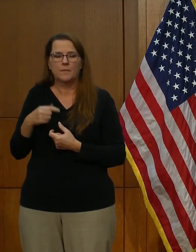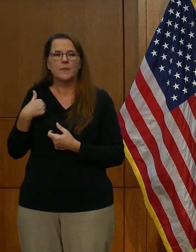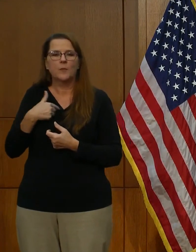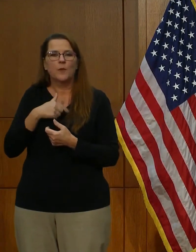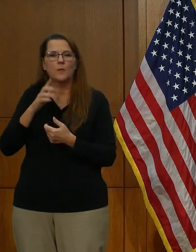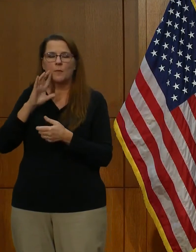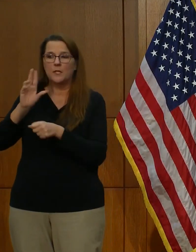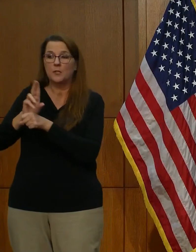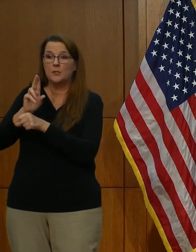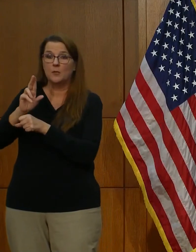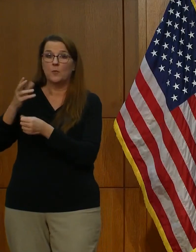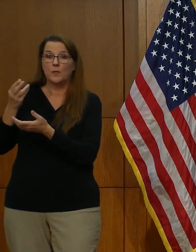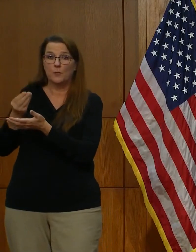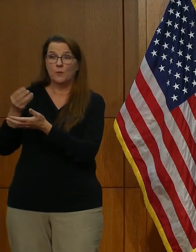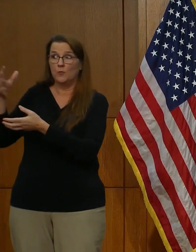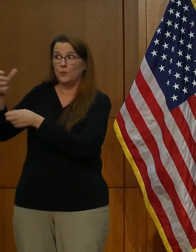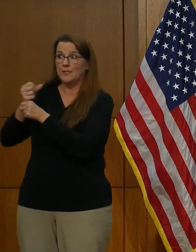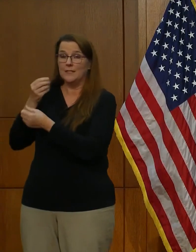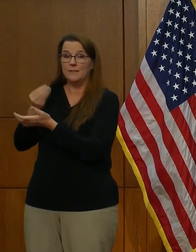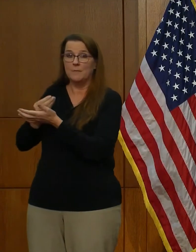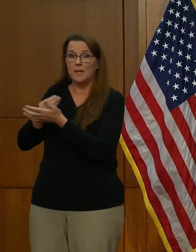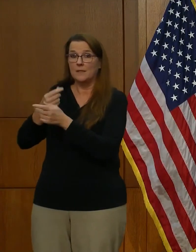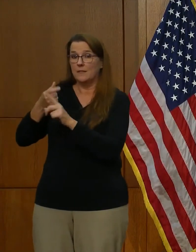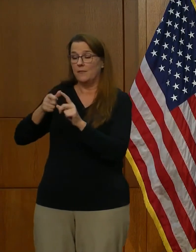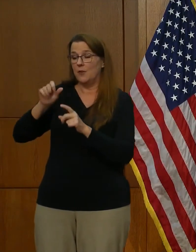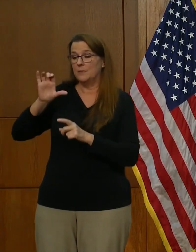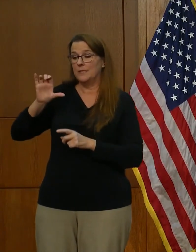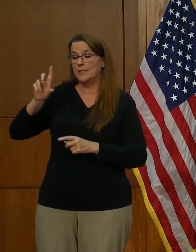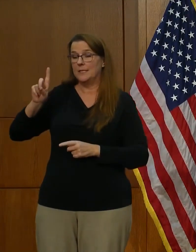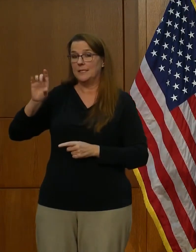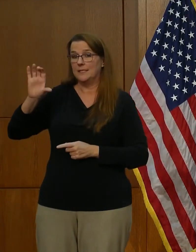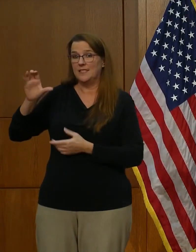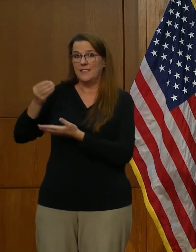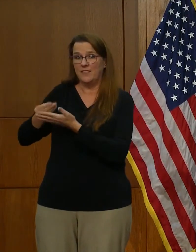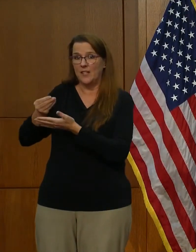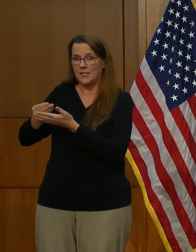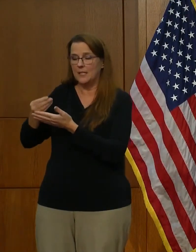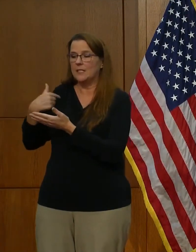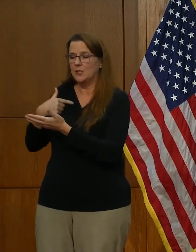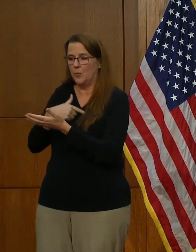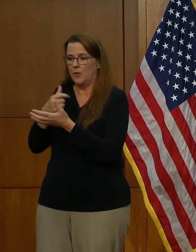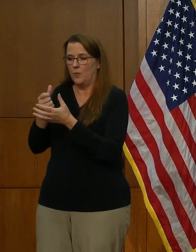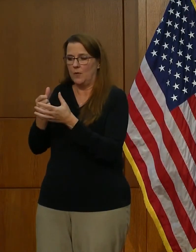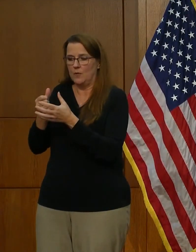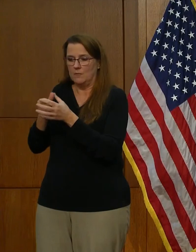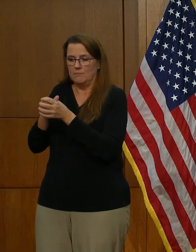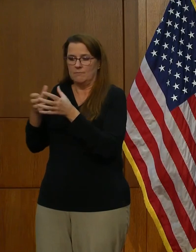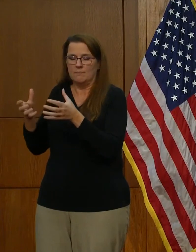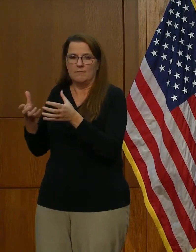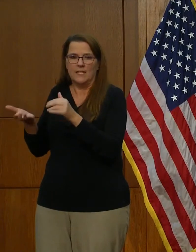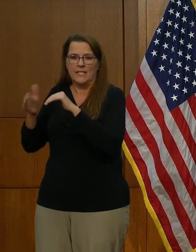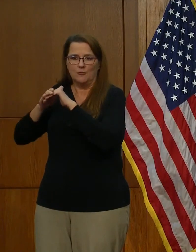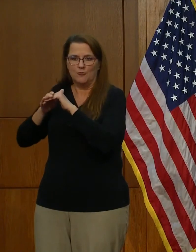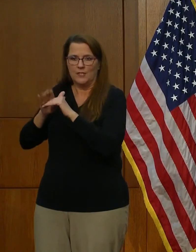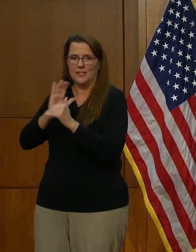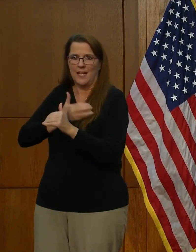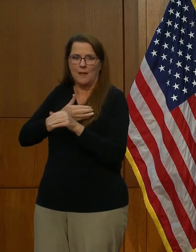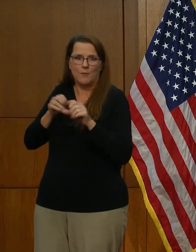WE'RE IN THE PROCESS OF USING FUNDING THAT WE'VE RECEIVED